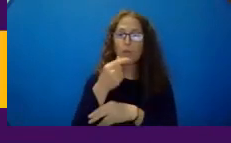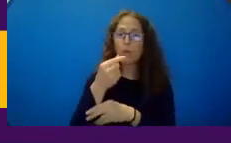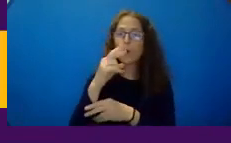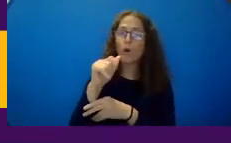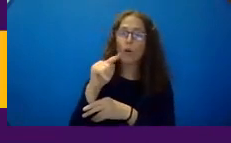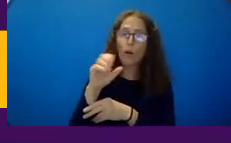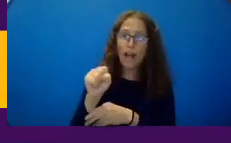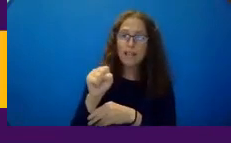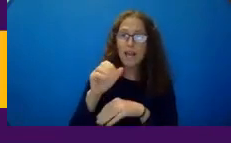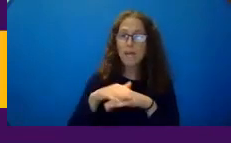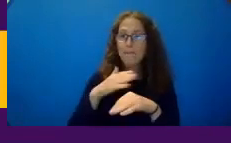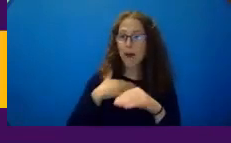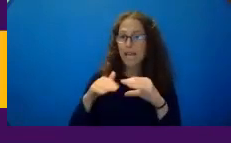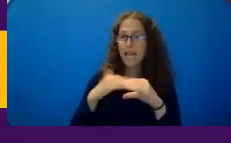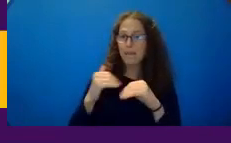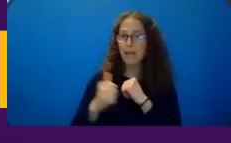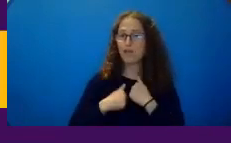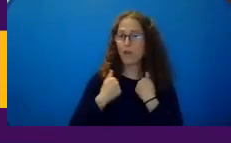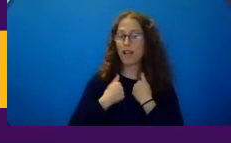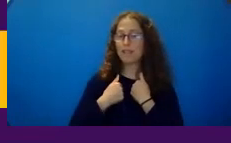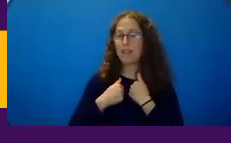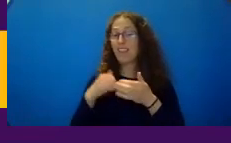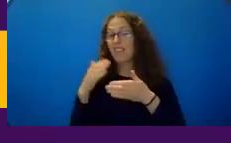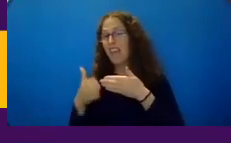LIVE IN THE BIDDERS CONFERENCE ON THE 19th.